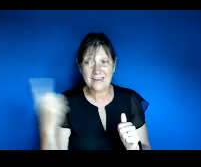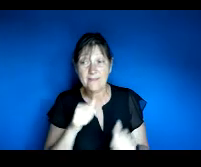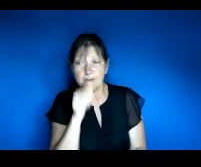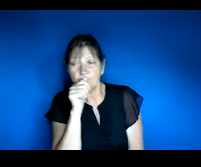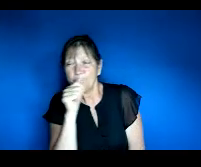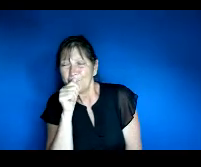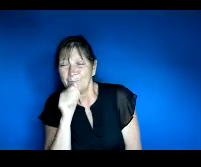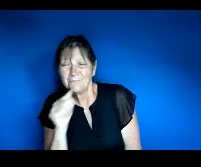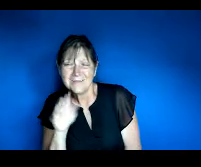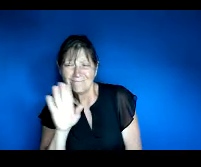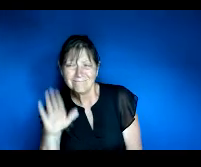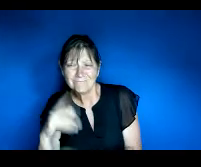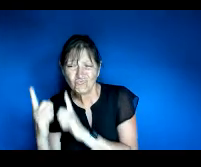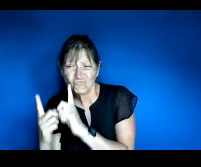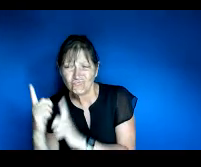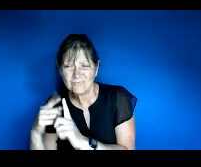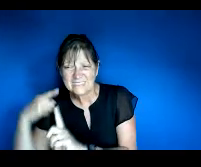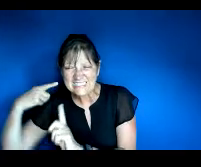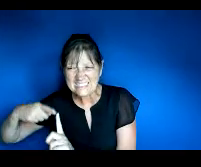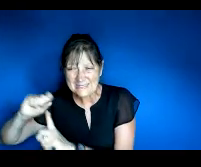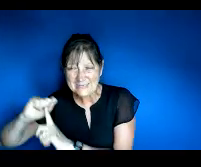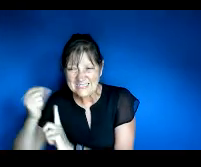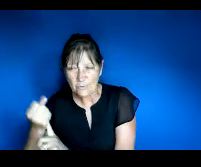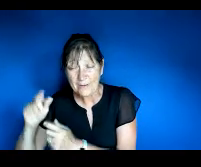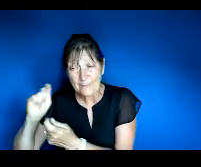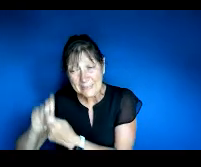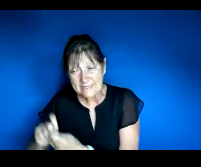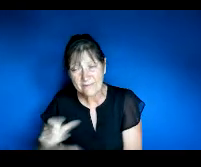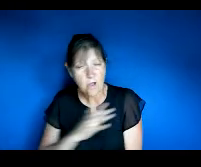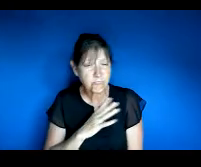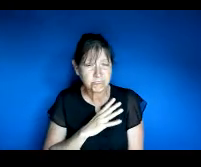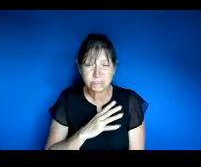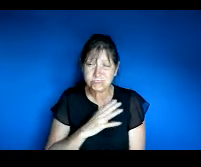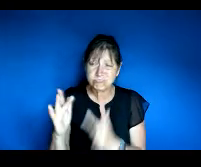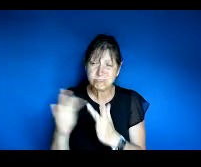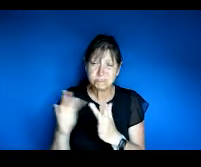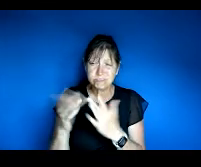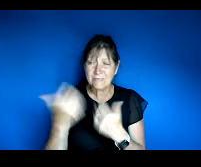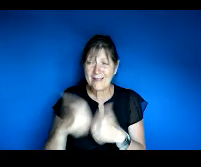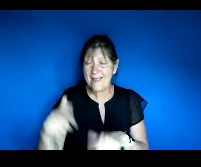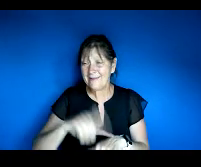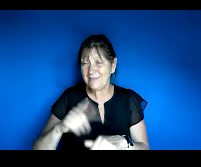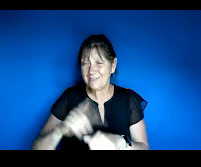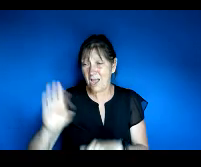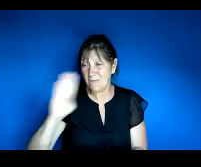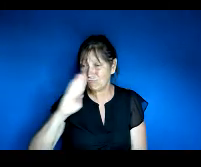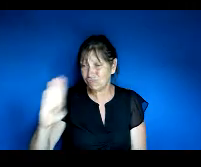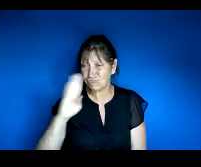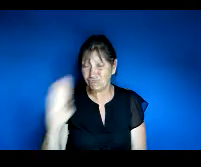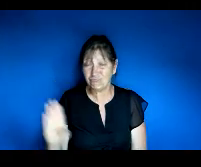or related to a specific circumstance they're navigating, you're certainly welcome to do that directly as well. But we know a lot of questions